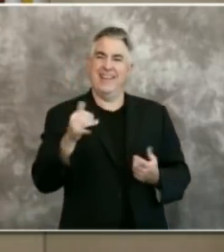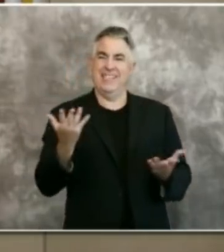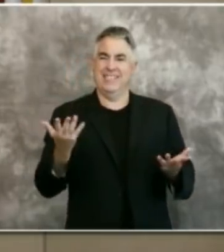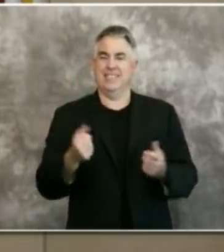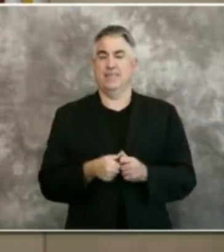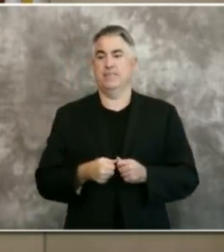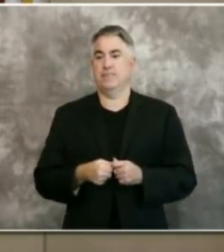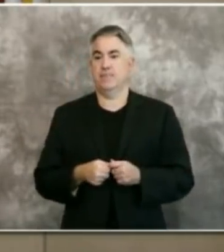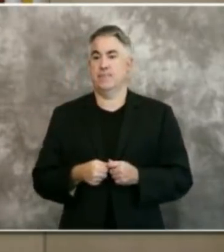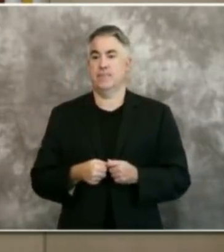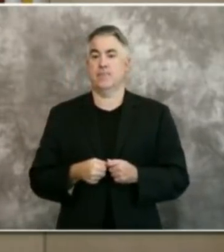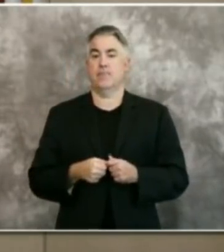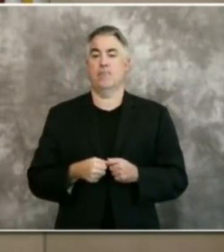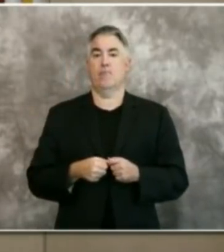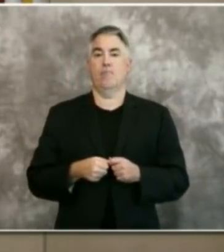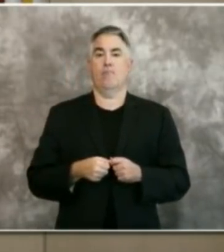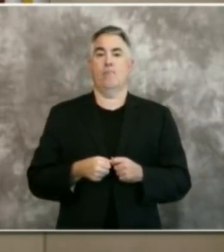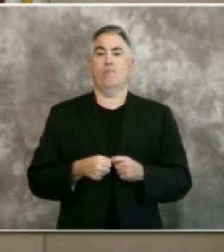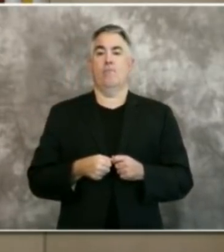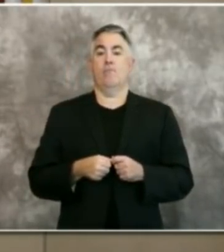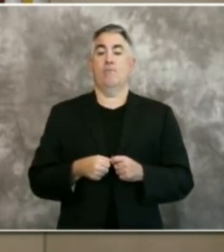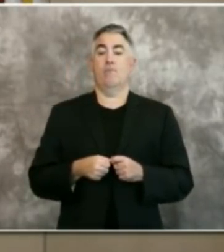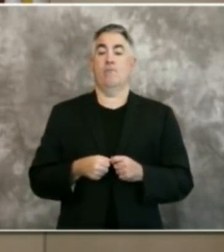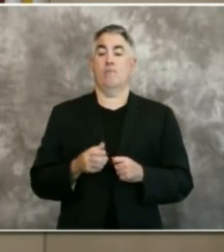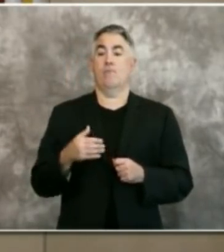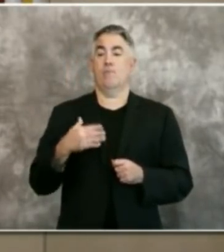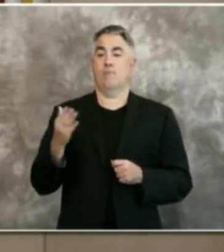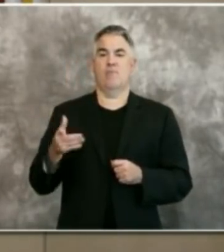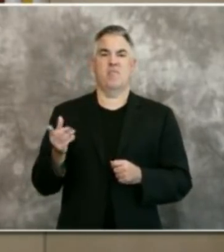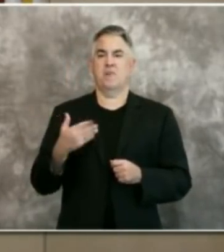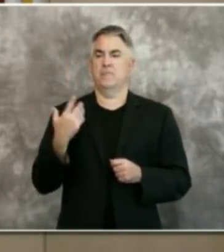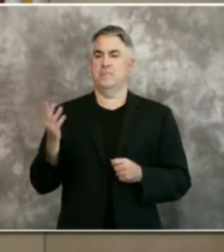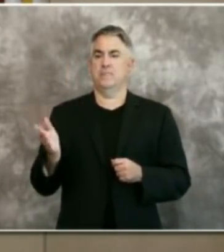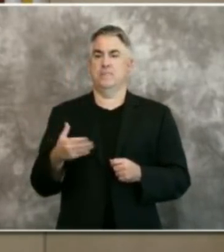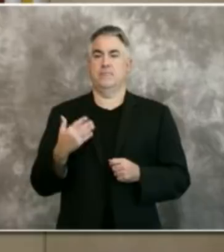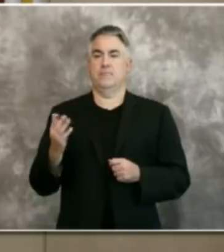UPON US BY THE STATE. SO IF WE